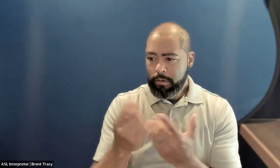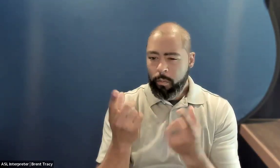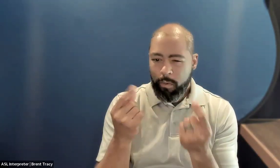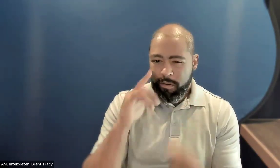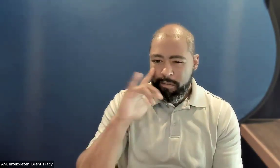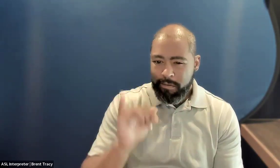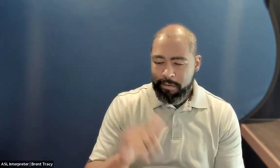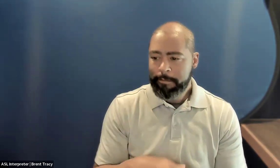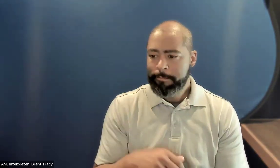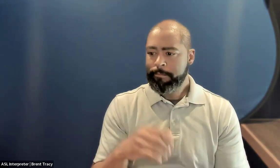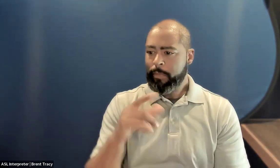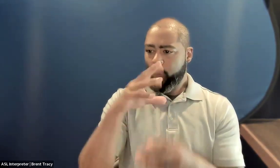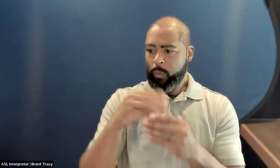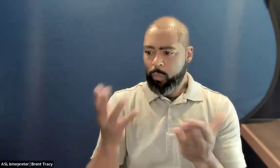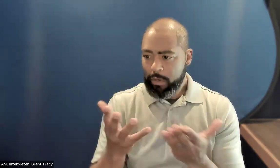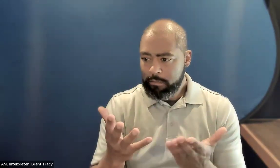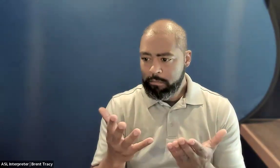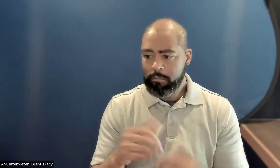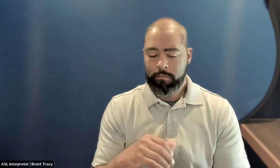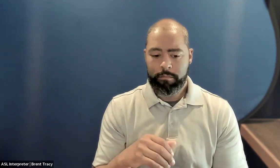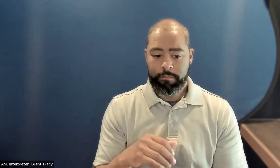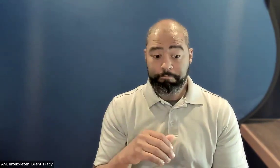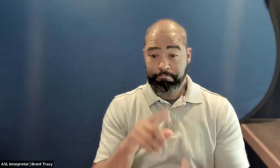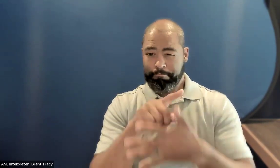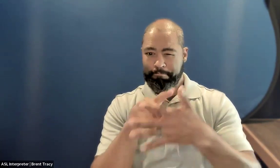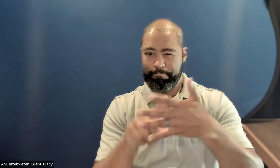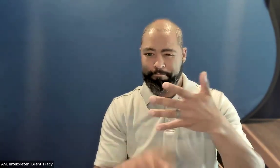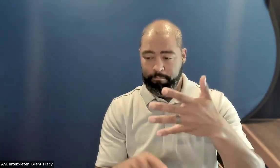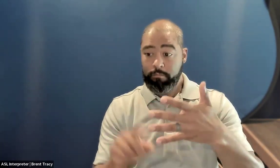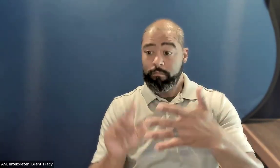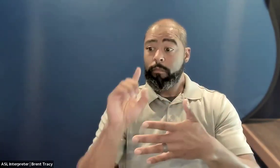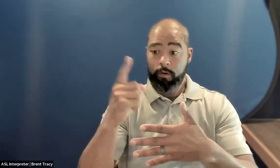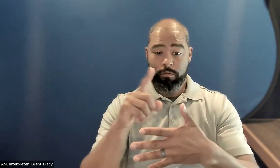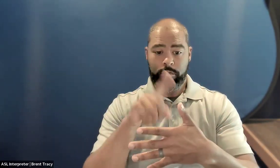Step one is entering core project information about basic